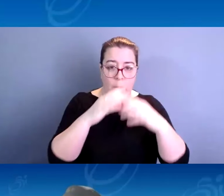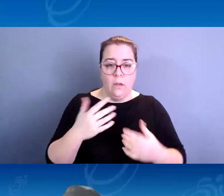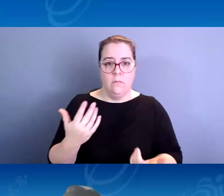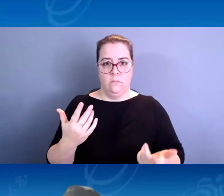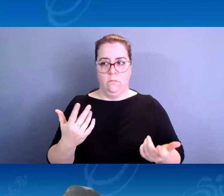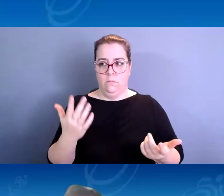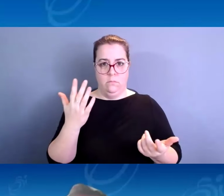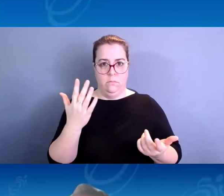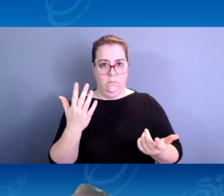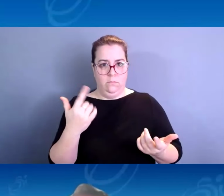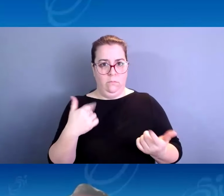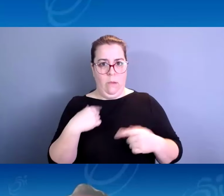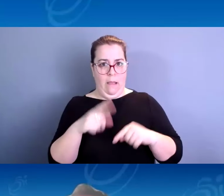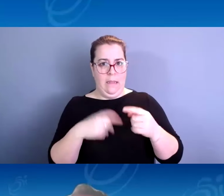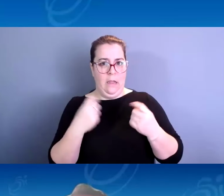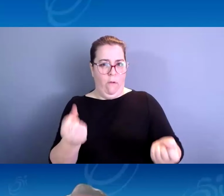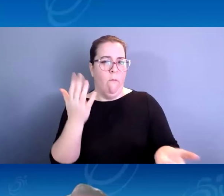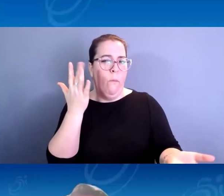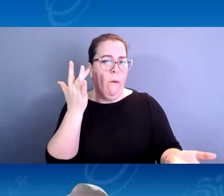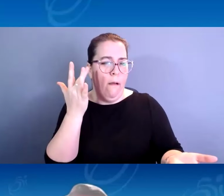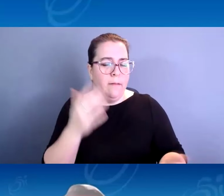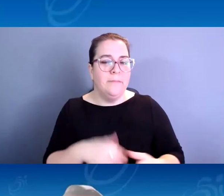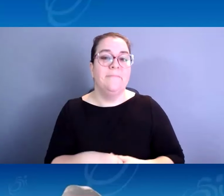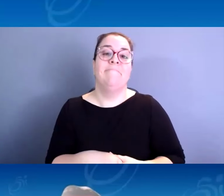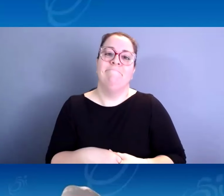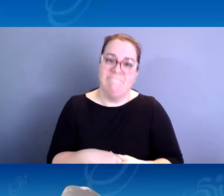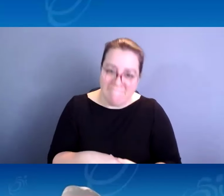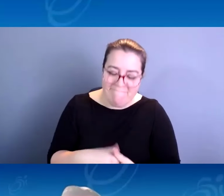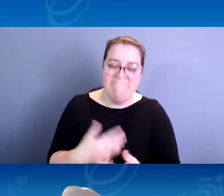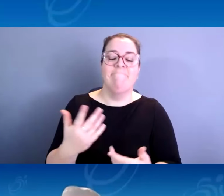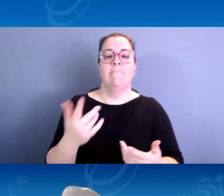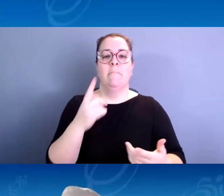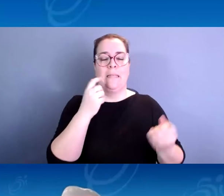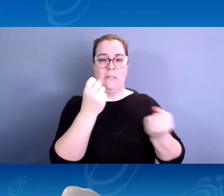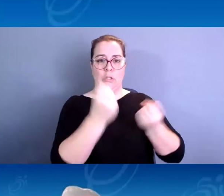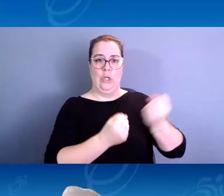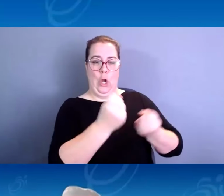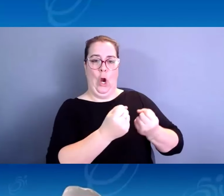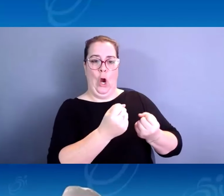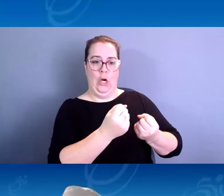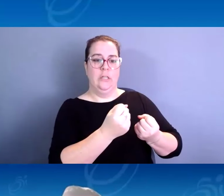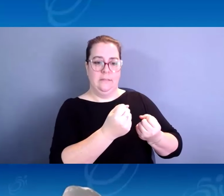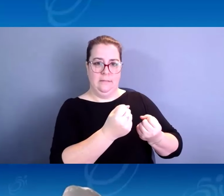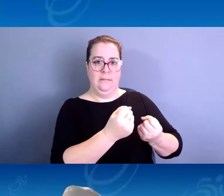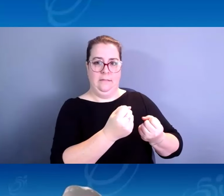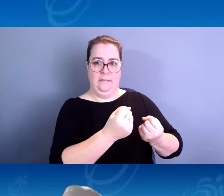And the answer is that cars are built a certain way and nobody makes prescription windshields. Right.